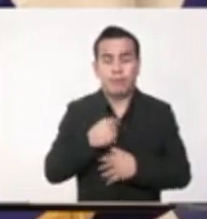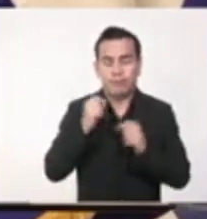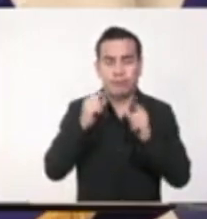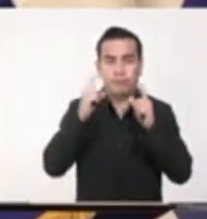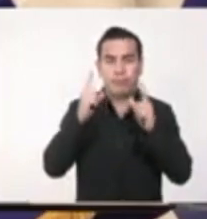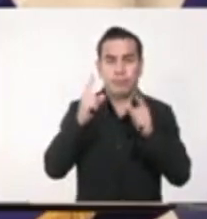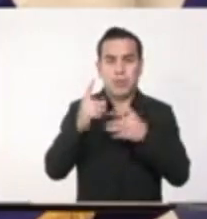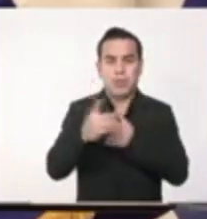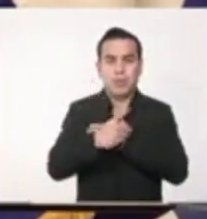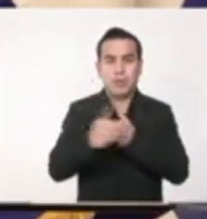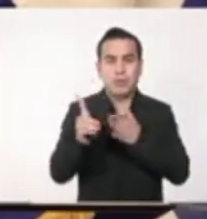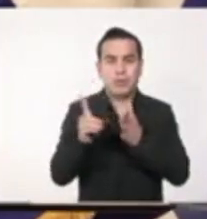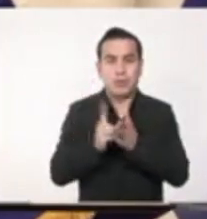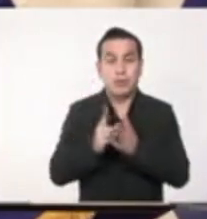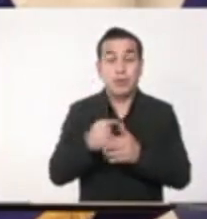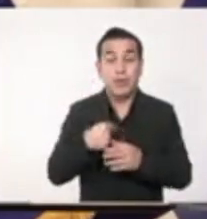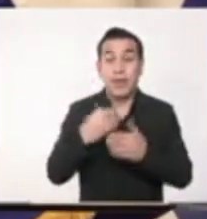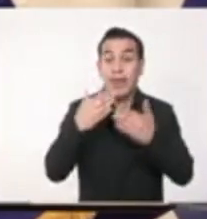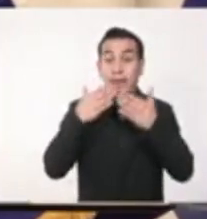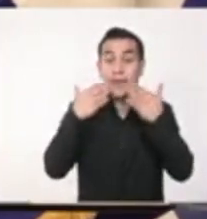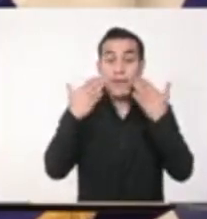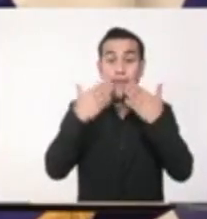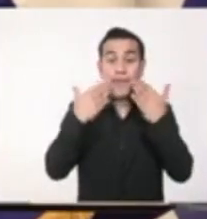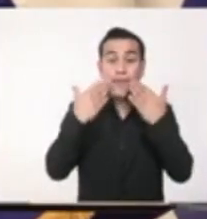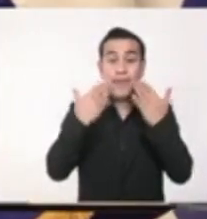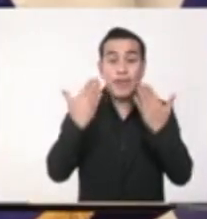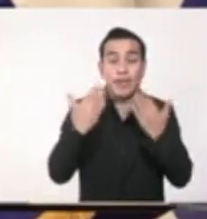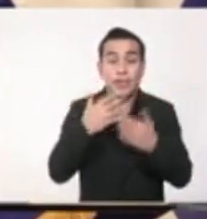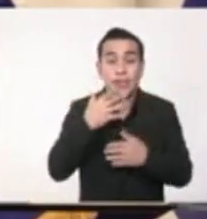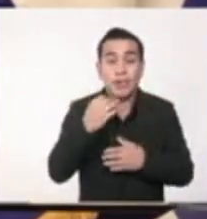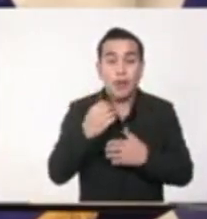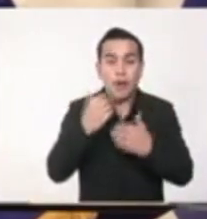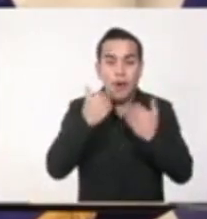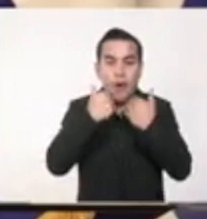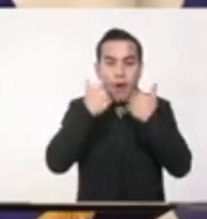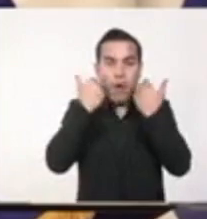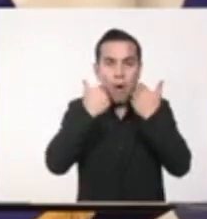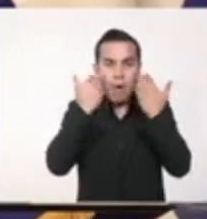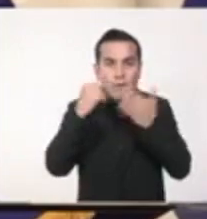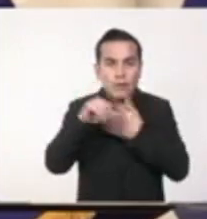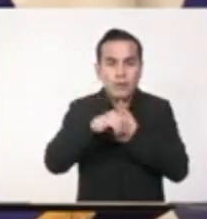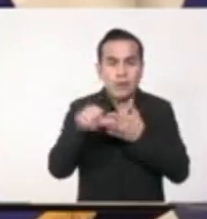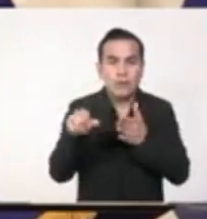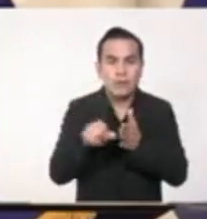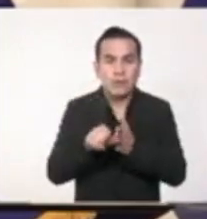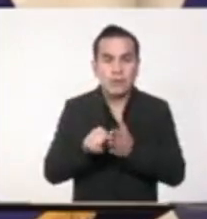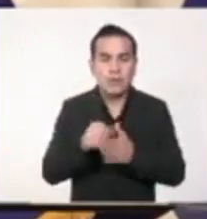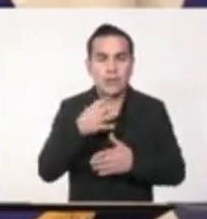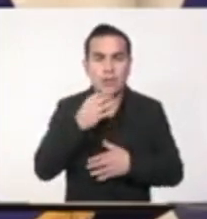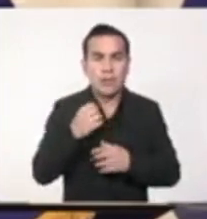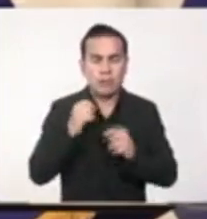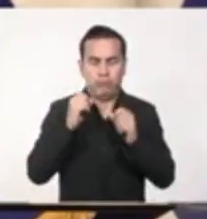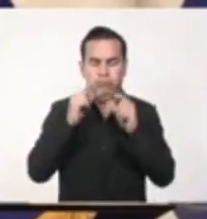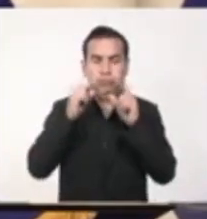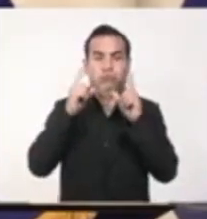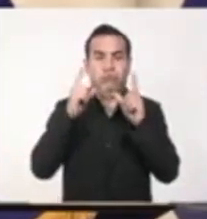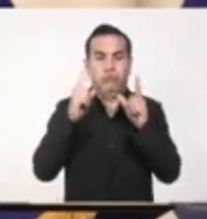deputies, I was glad, no I had not realized the young people that is that assembly. Incredible, I felt old